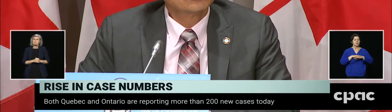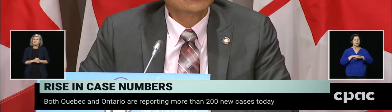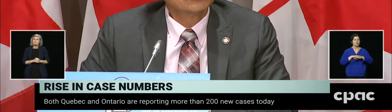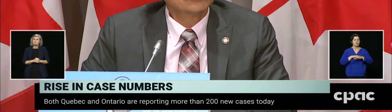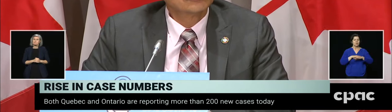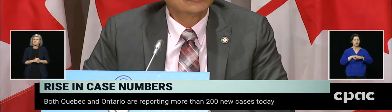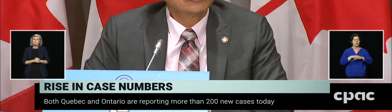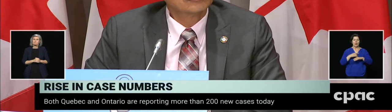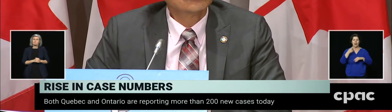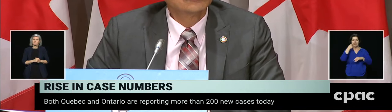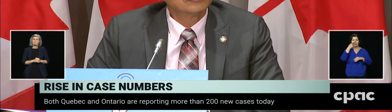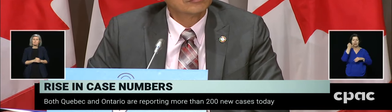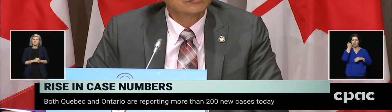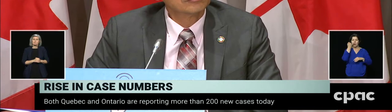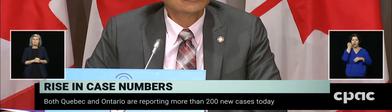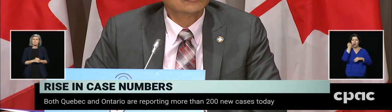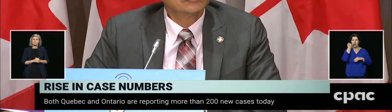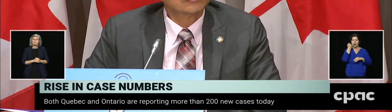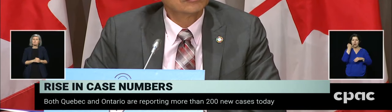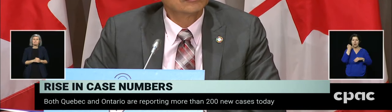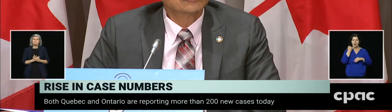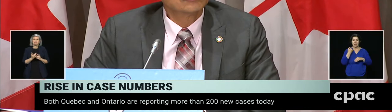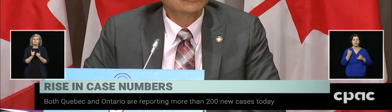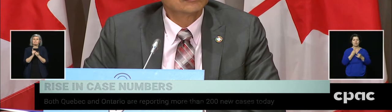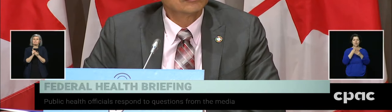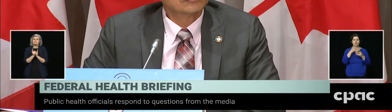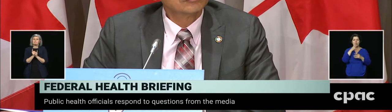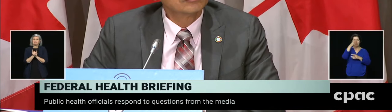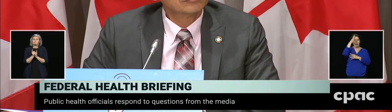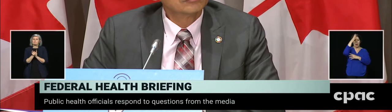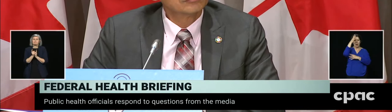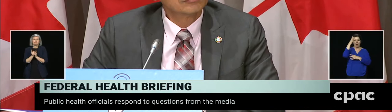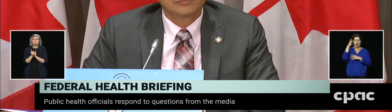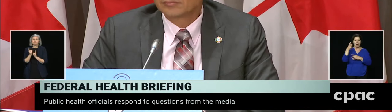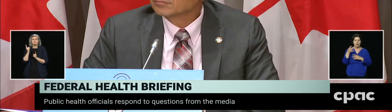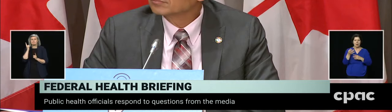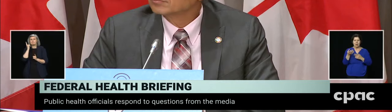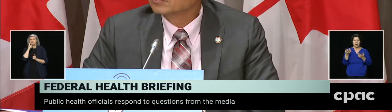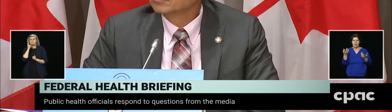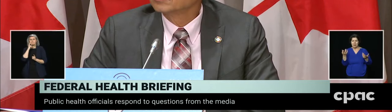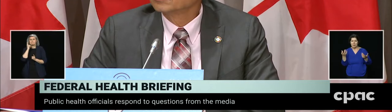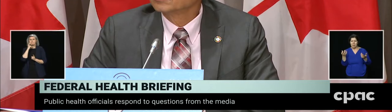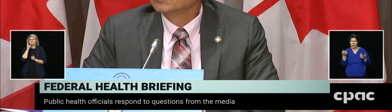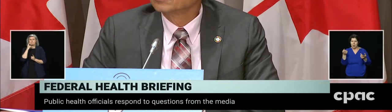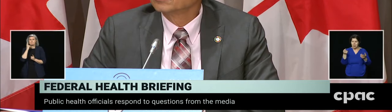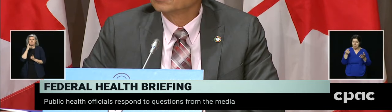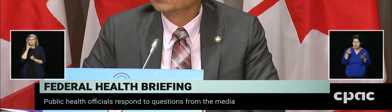YOU HAVE THE FLOOR. (Question by Media): THANK YOU, YES. I HAVE A QUESTION. THE SOUND IS NOT SUFFICIENT TO